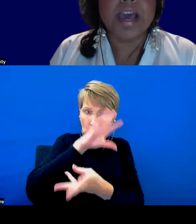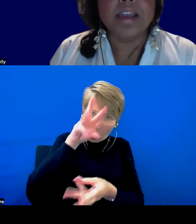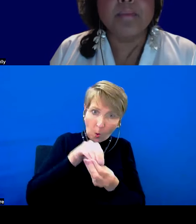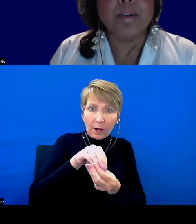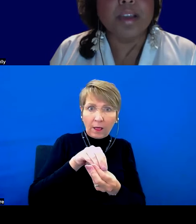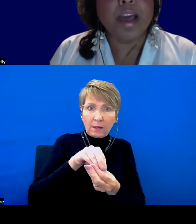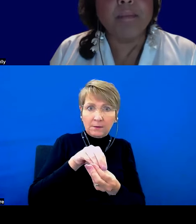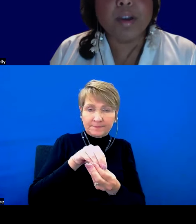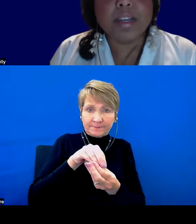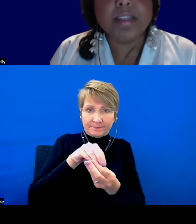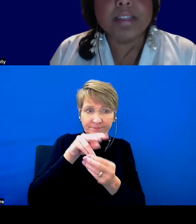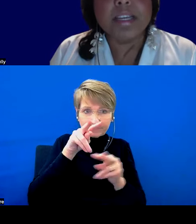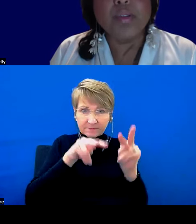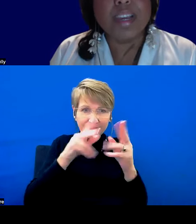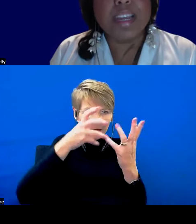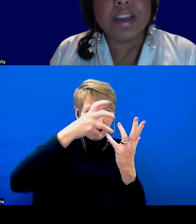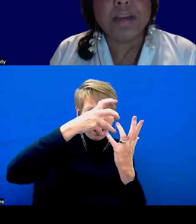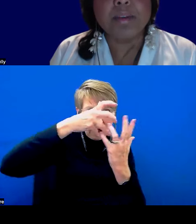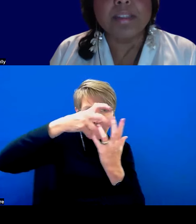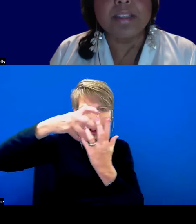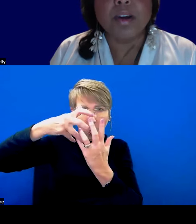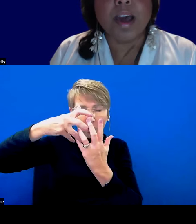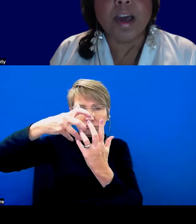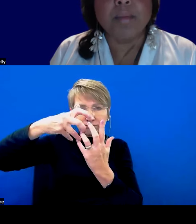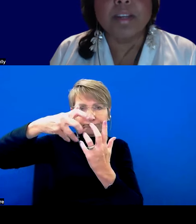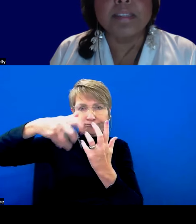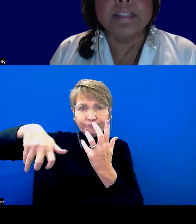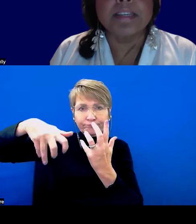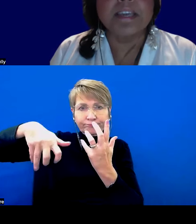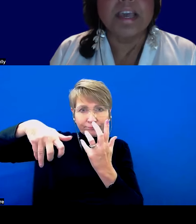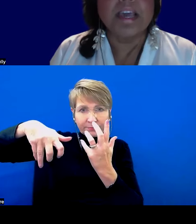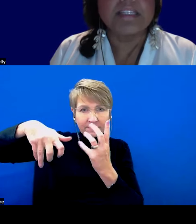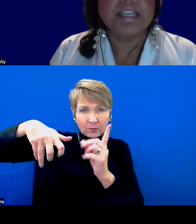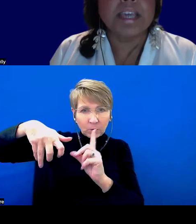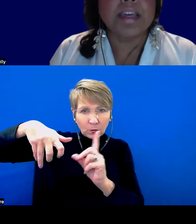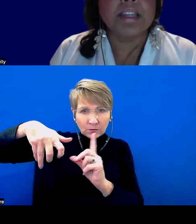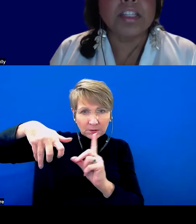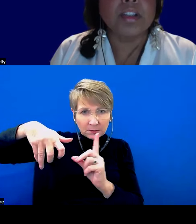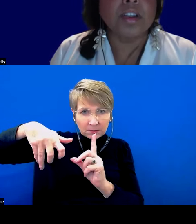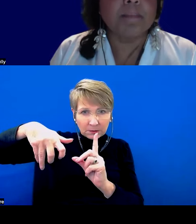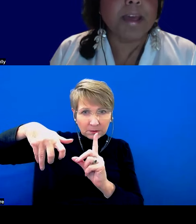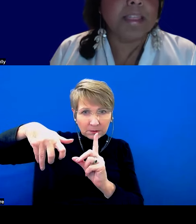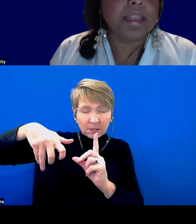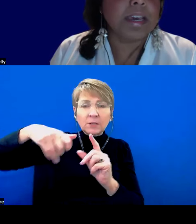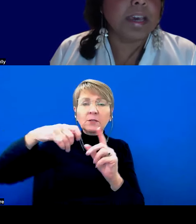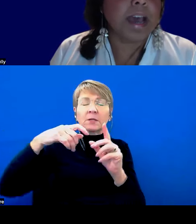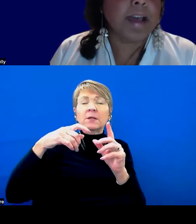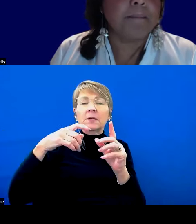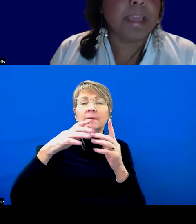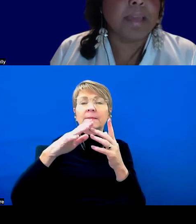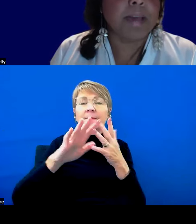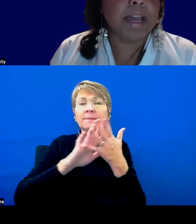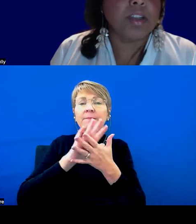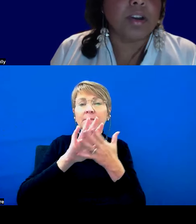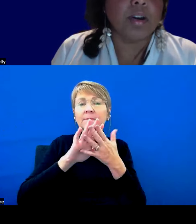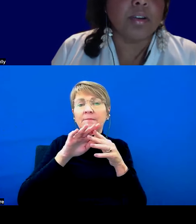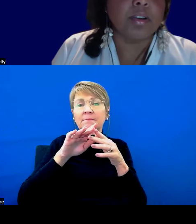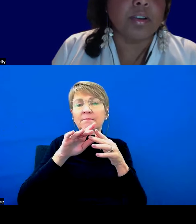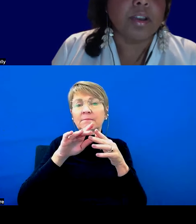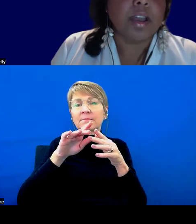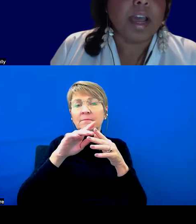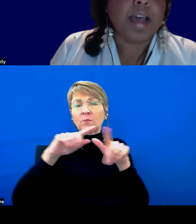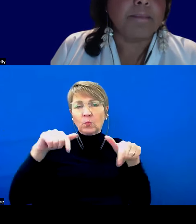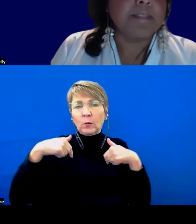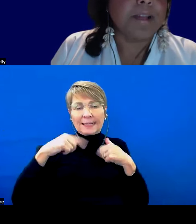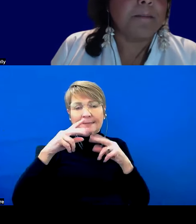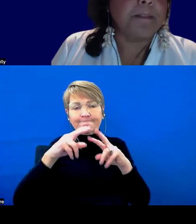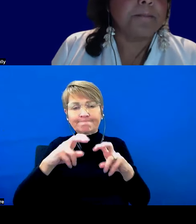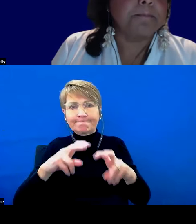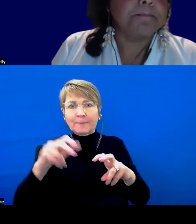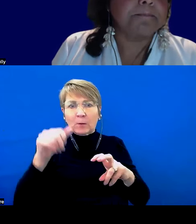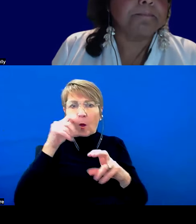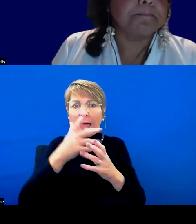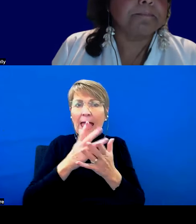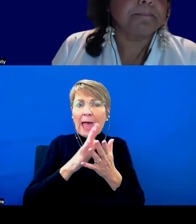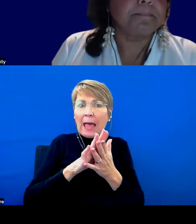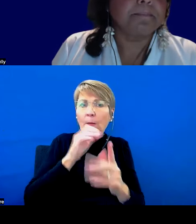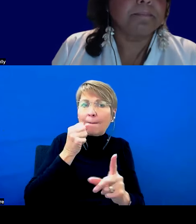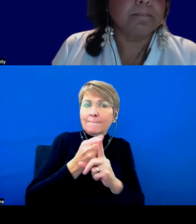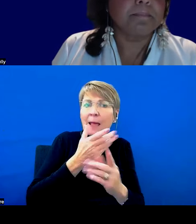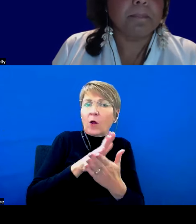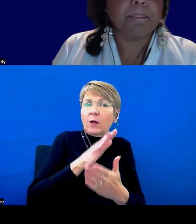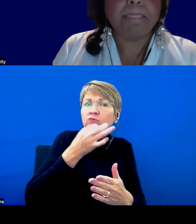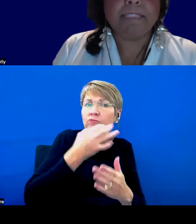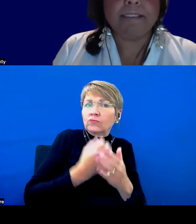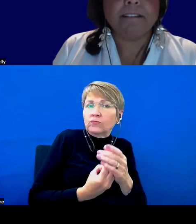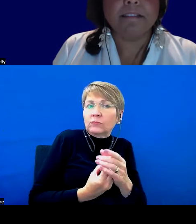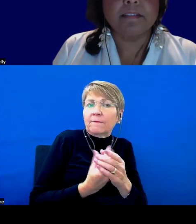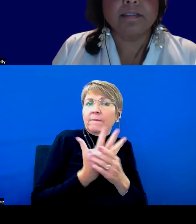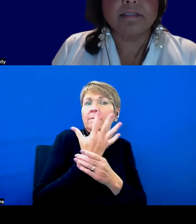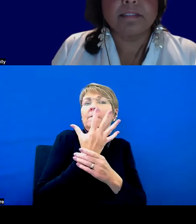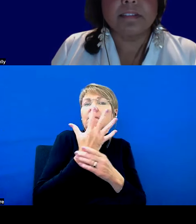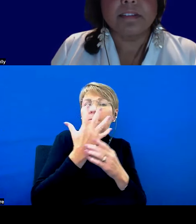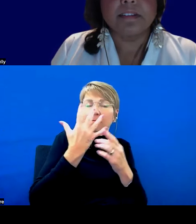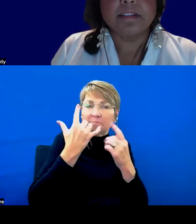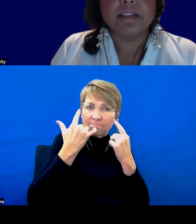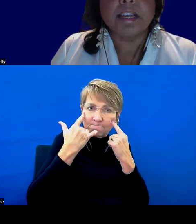they work harmoniously or inharmoniously together to learn about the impact on development.